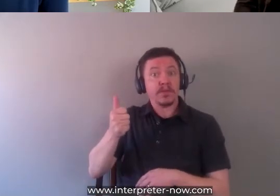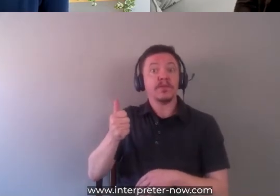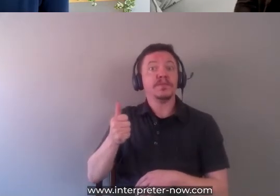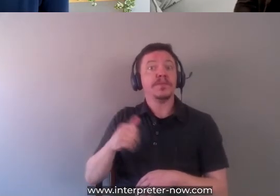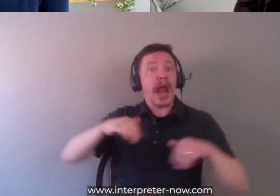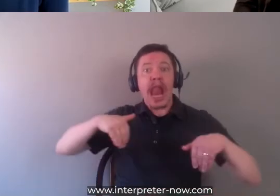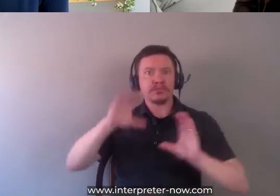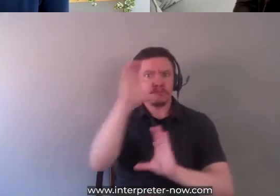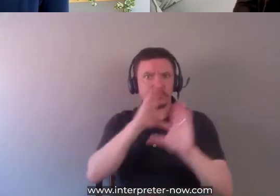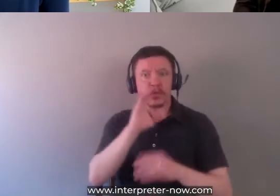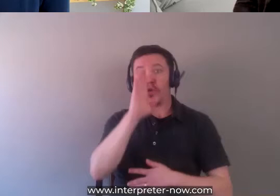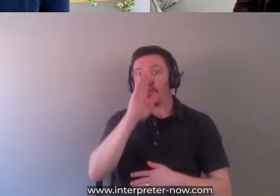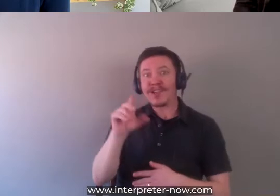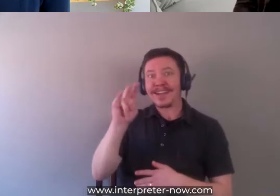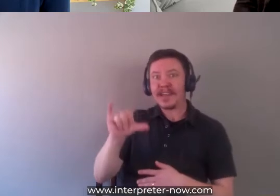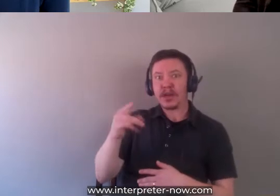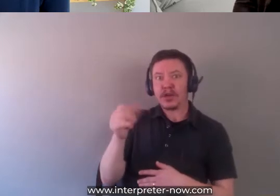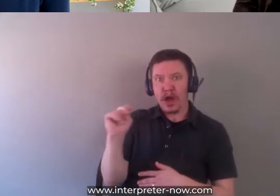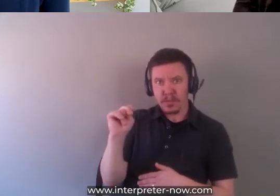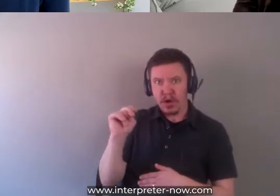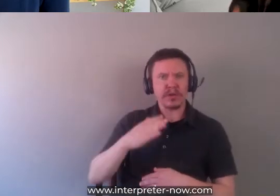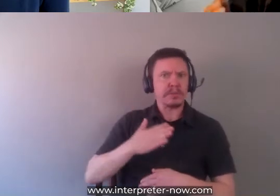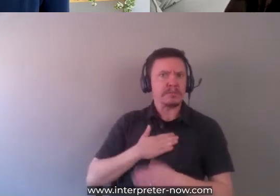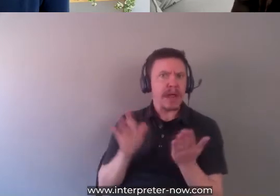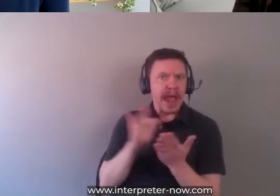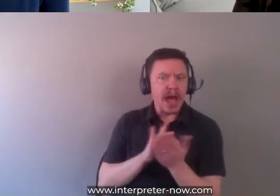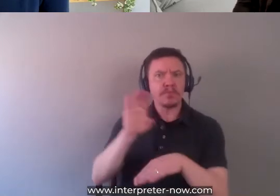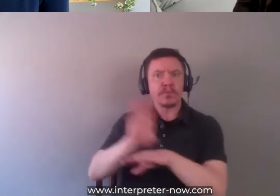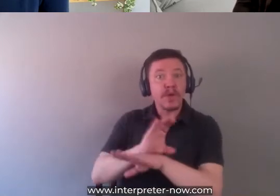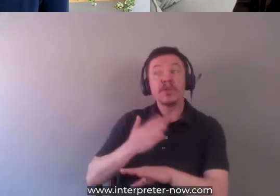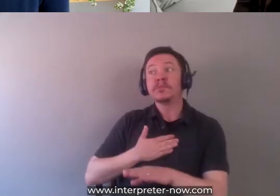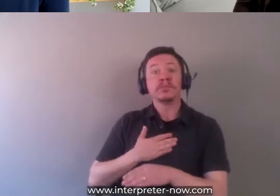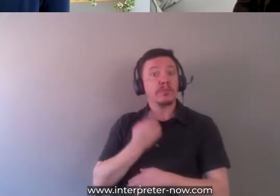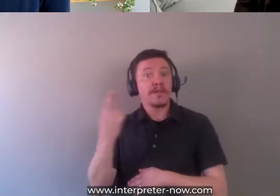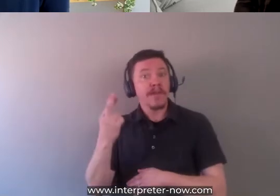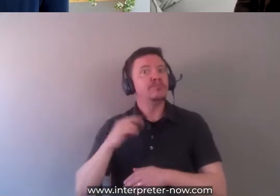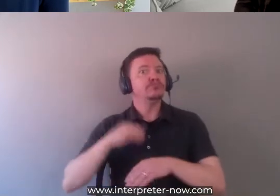for Dolly Parton's name anywhere on your devices, your friend might have, or somebody else in